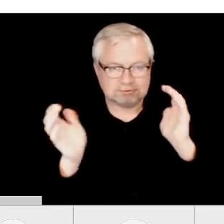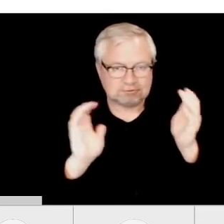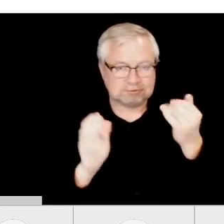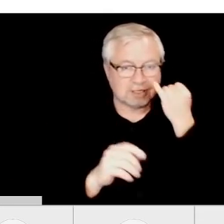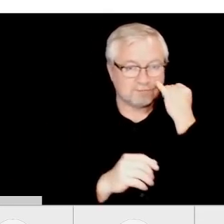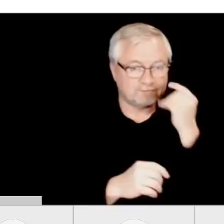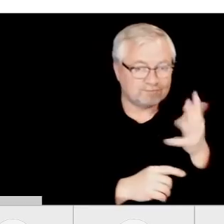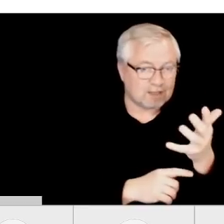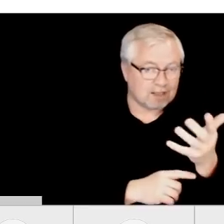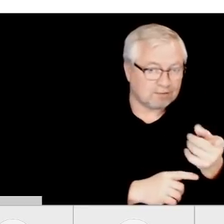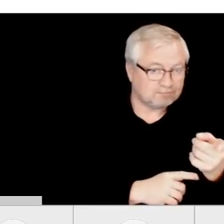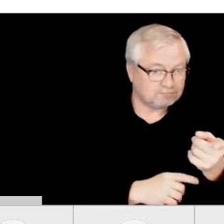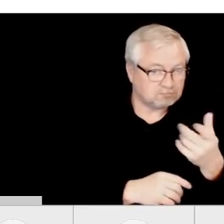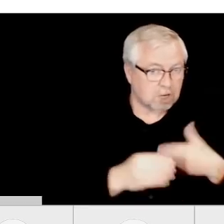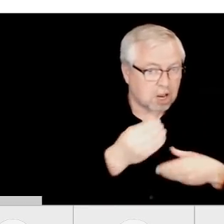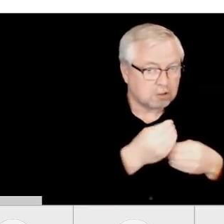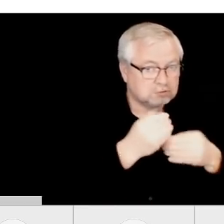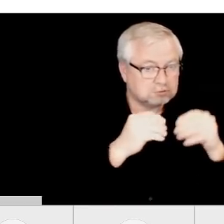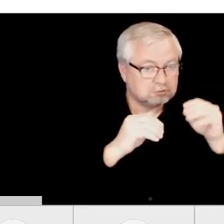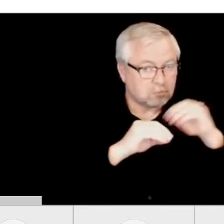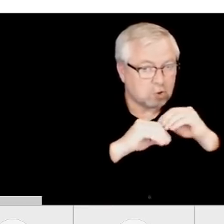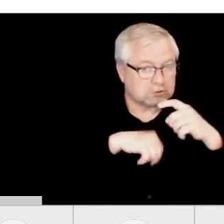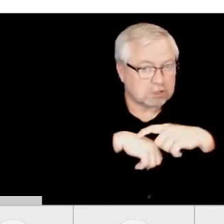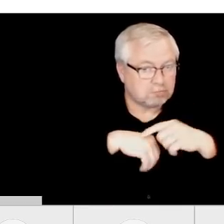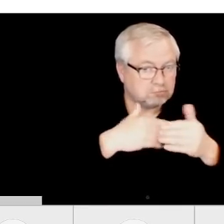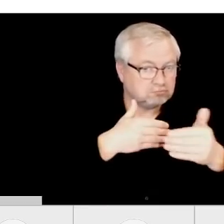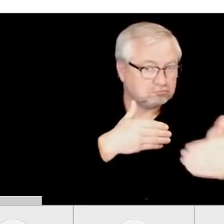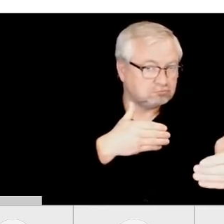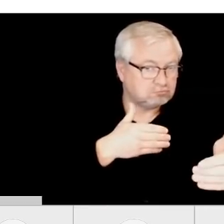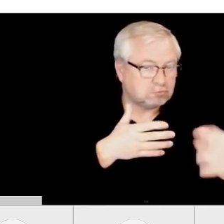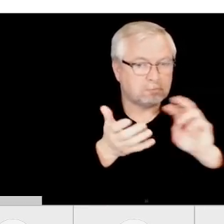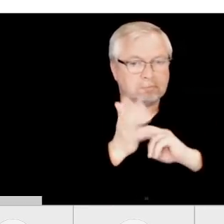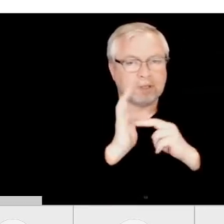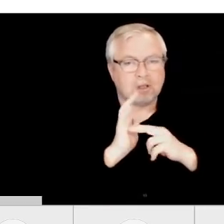time, you could ramp up your testing capacity more effectively, so be kind